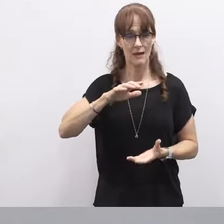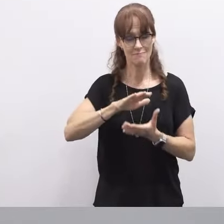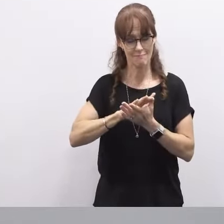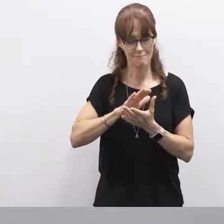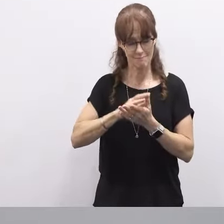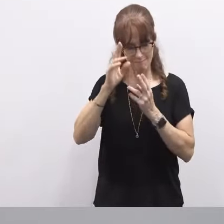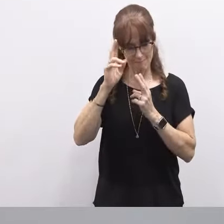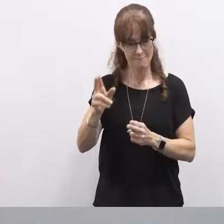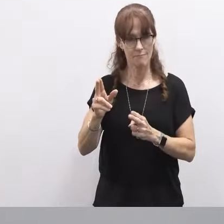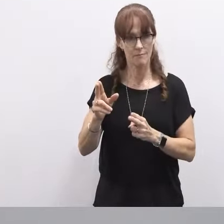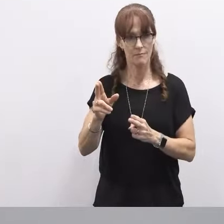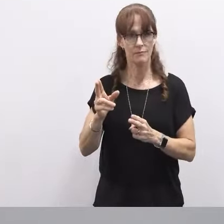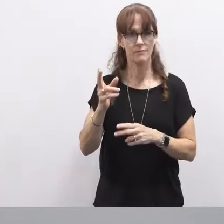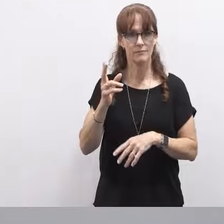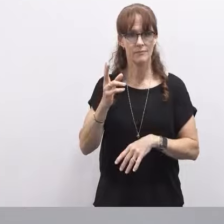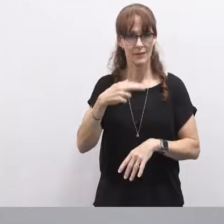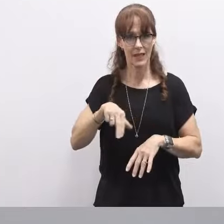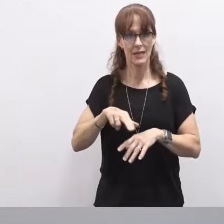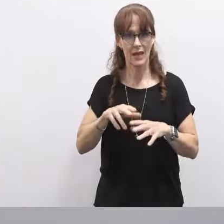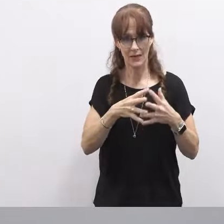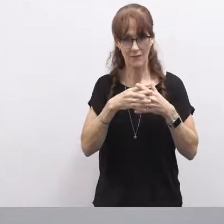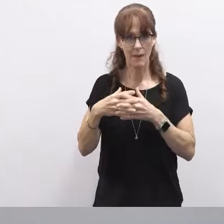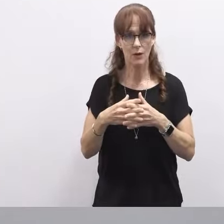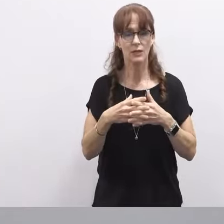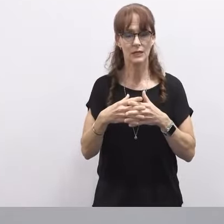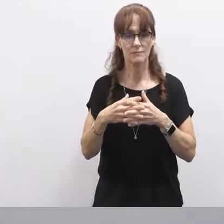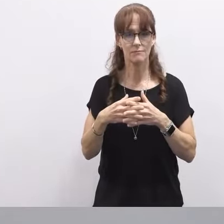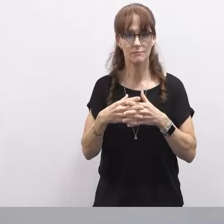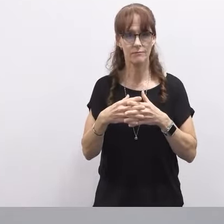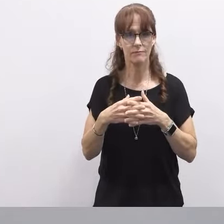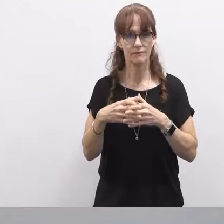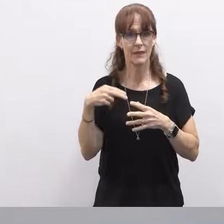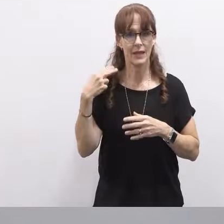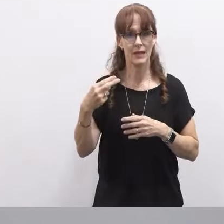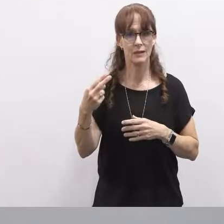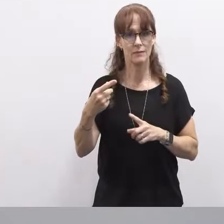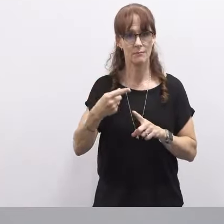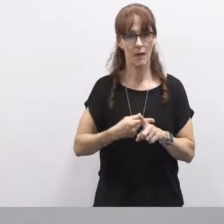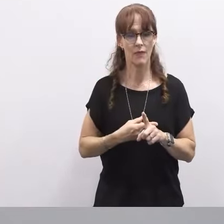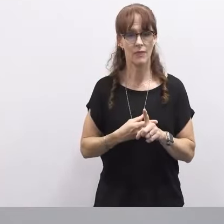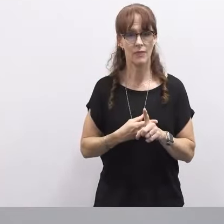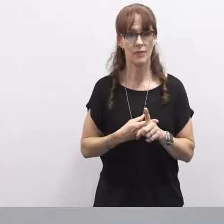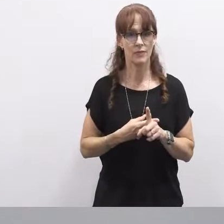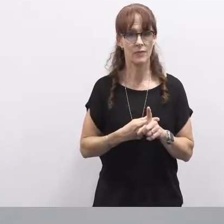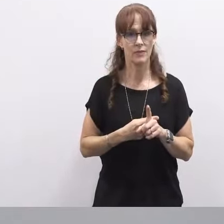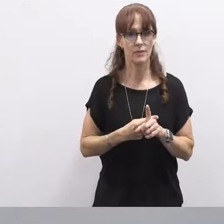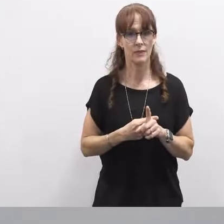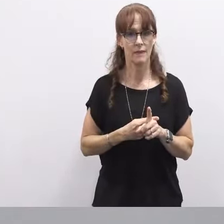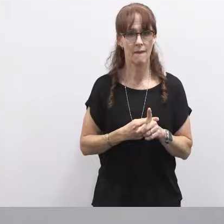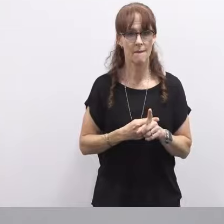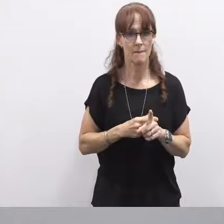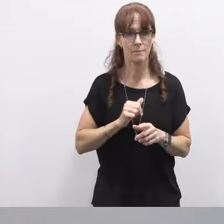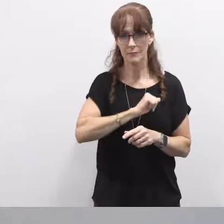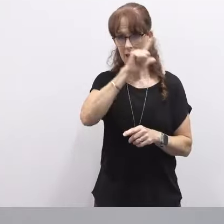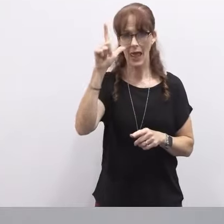It is Native American Heritage Month or American Indian Heritage Month, Alaska Native Heritage Month.